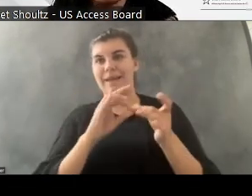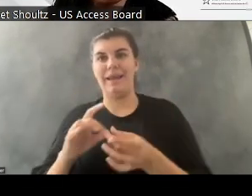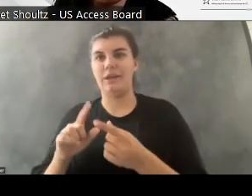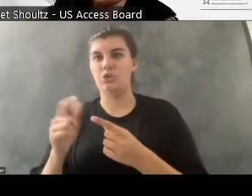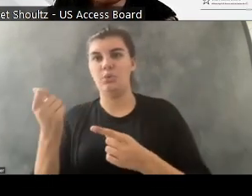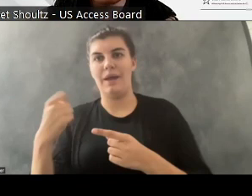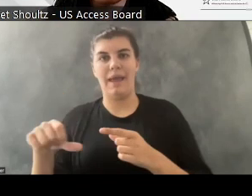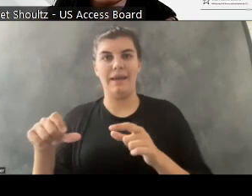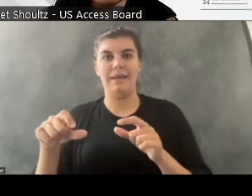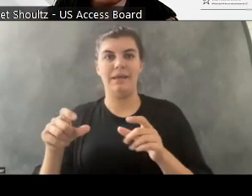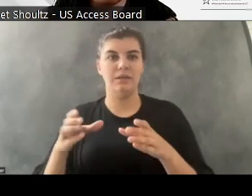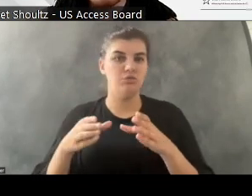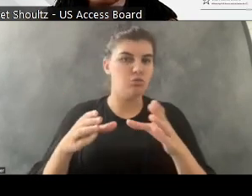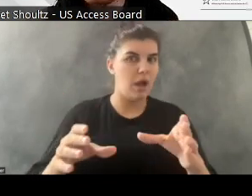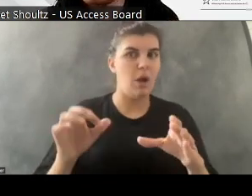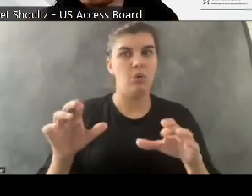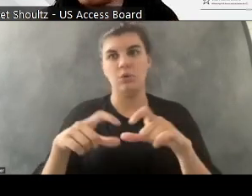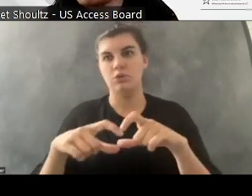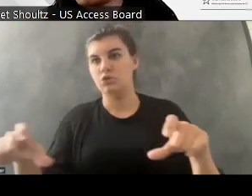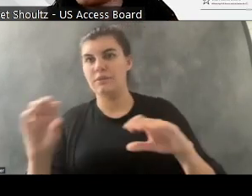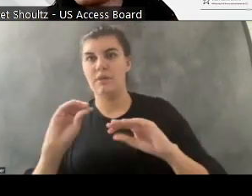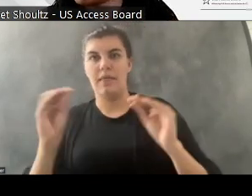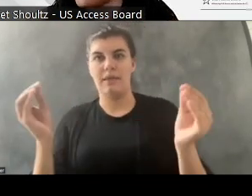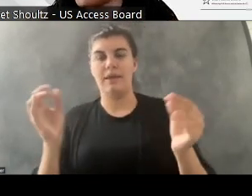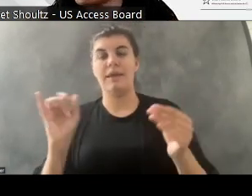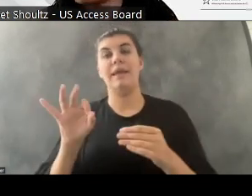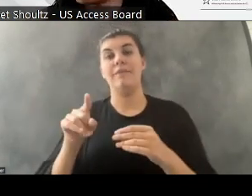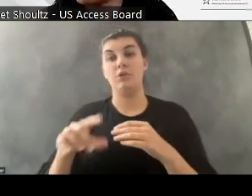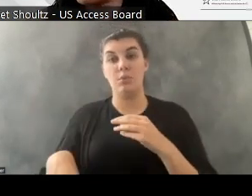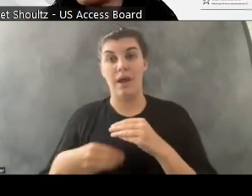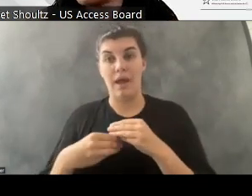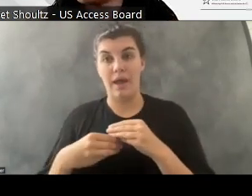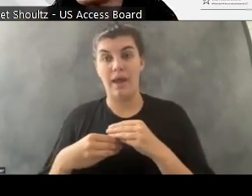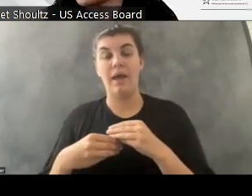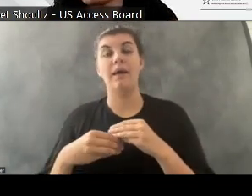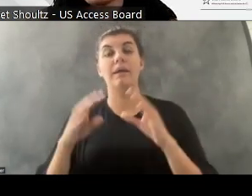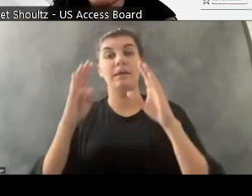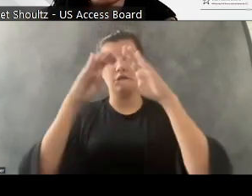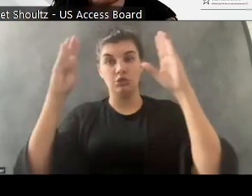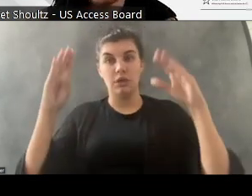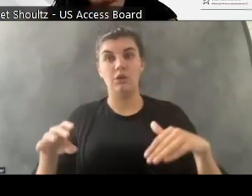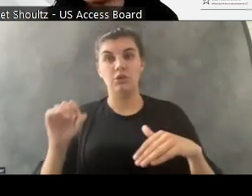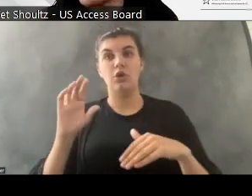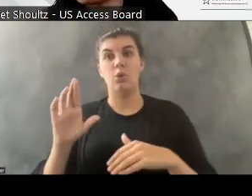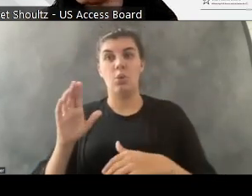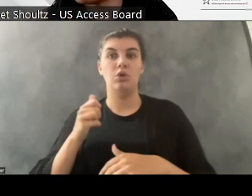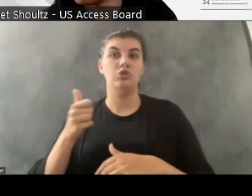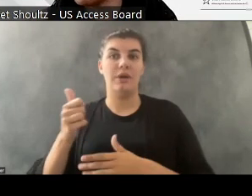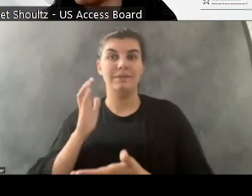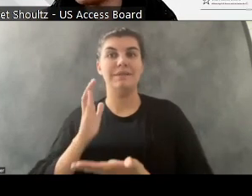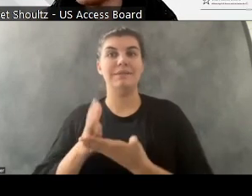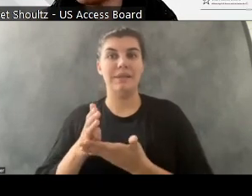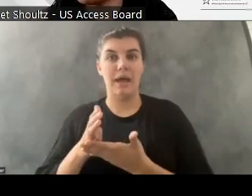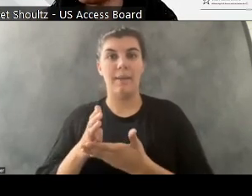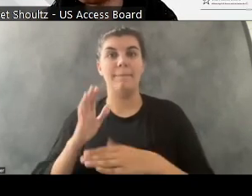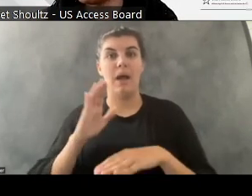to any pedestrian circulation path. If you add a transit shelter or transit stop along your